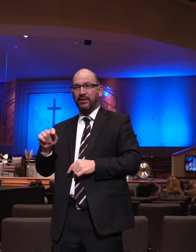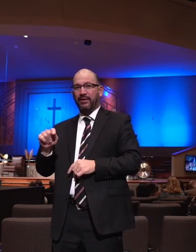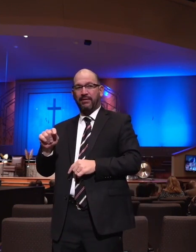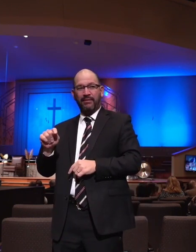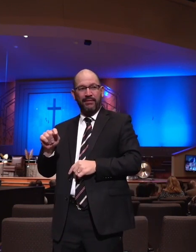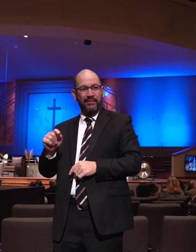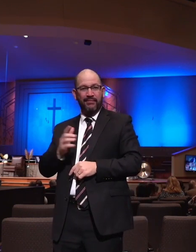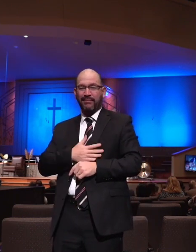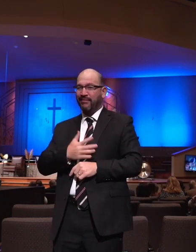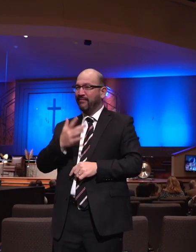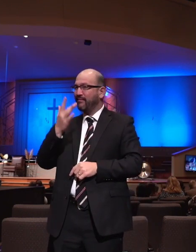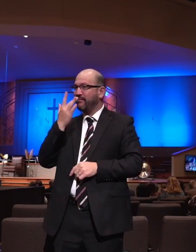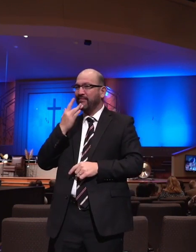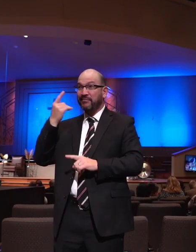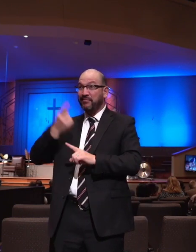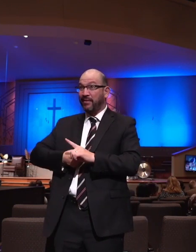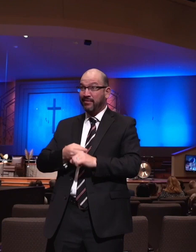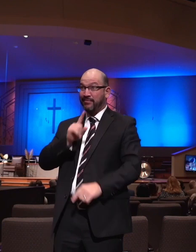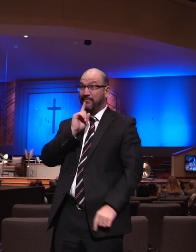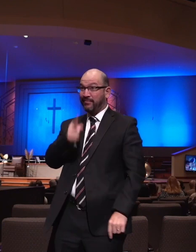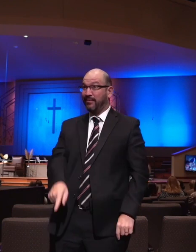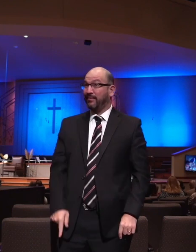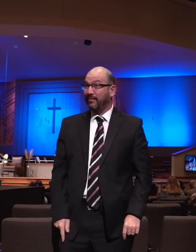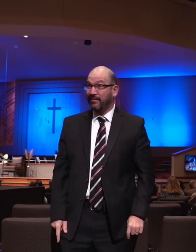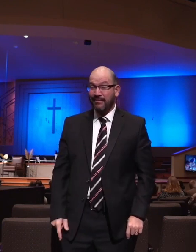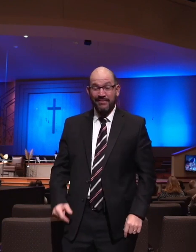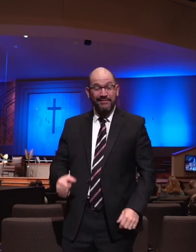favorite month of the year it really has I just love October I love the weather